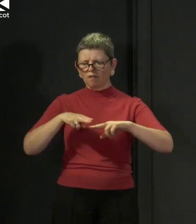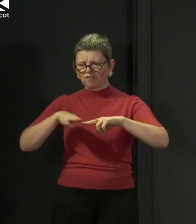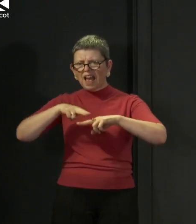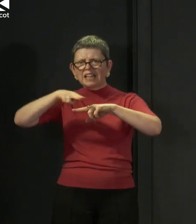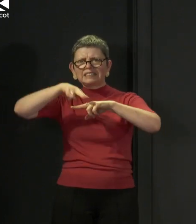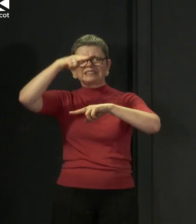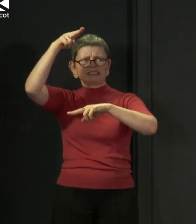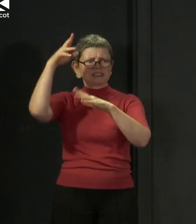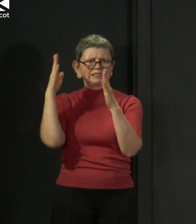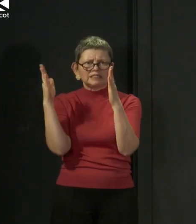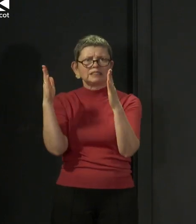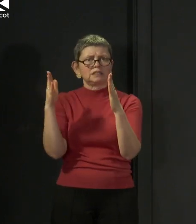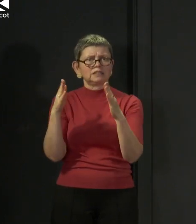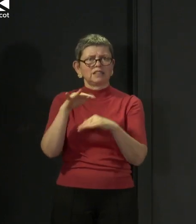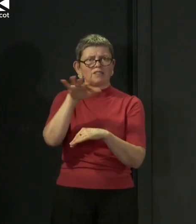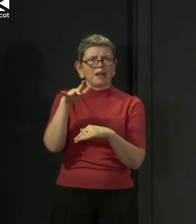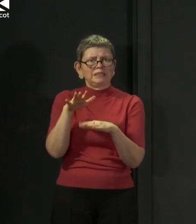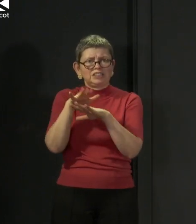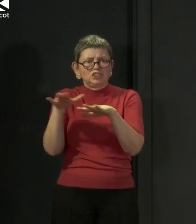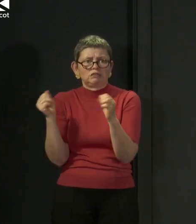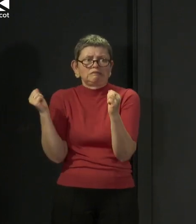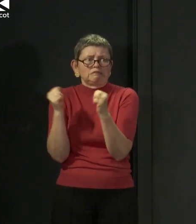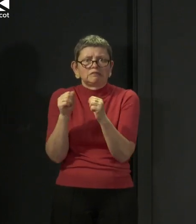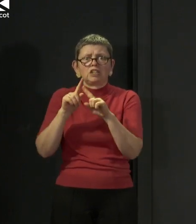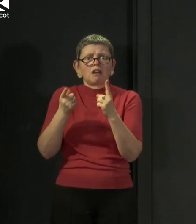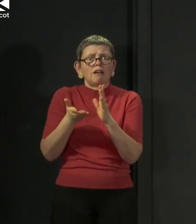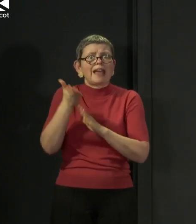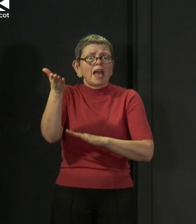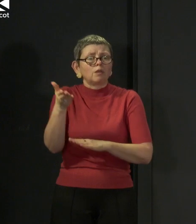flats, particular families with children who cannot get out and sit in a garden, particularly